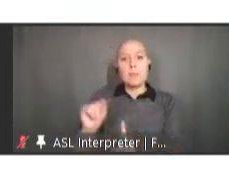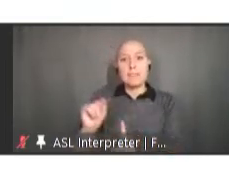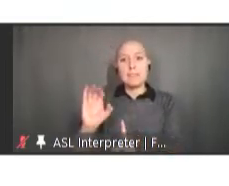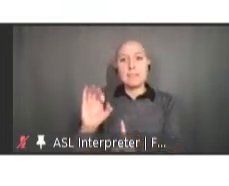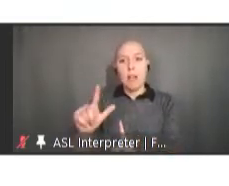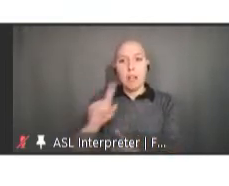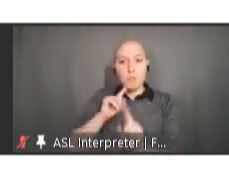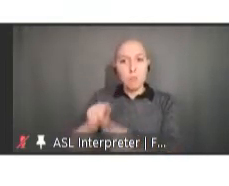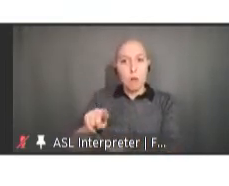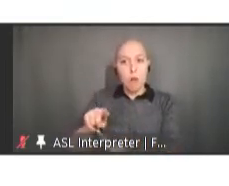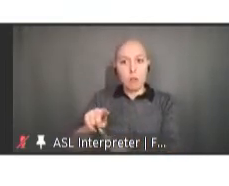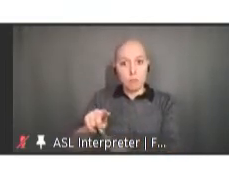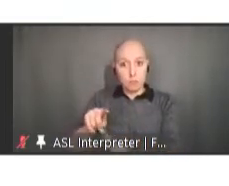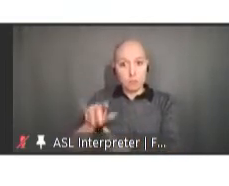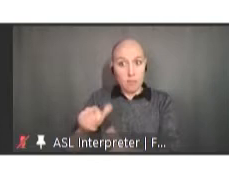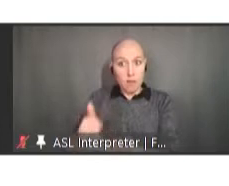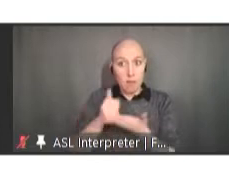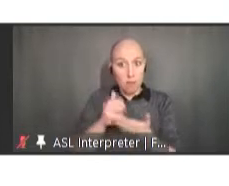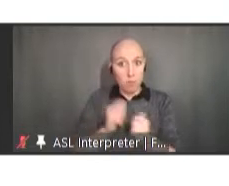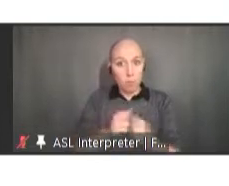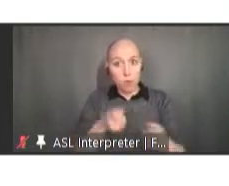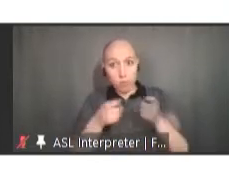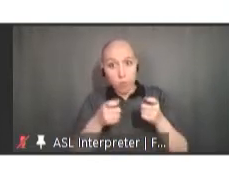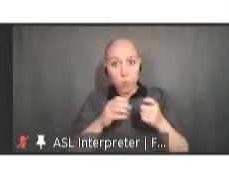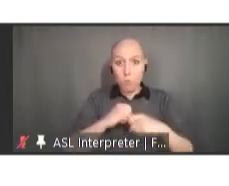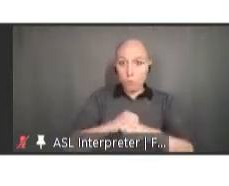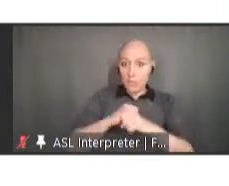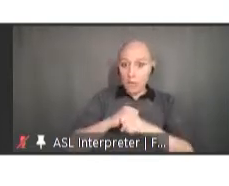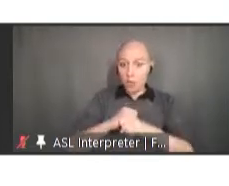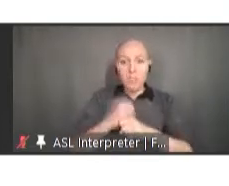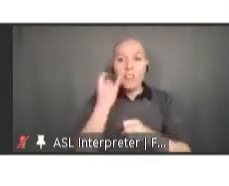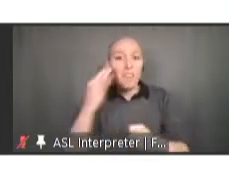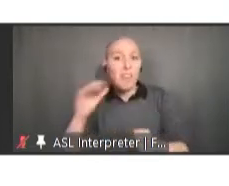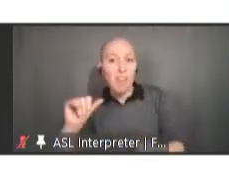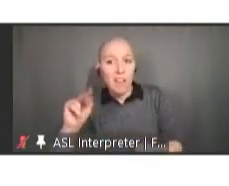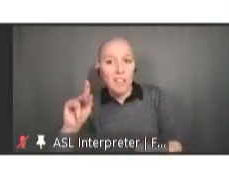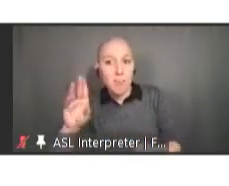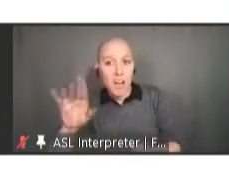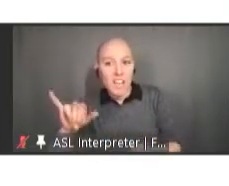or control in the absence of that robust antibody response we observe in healthy individuals?